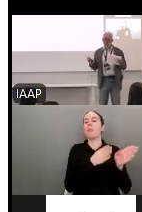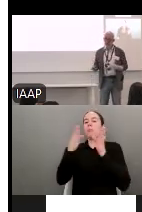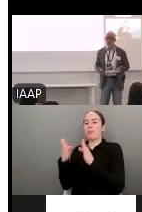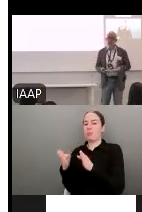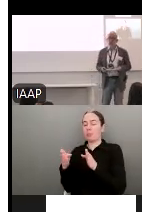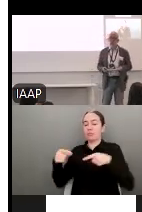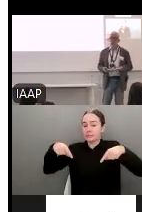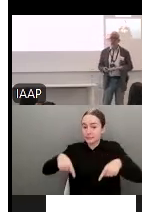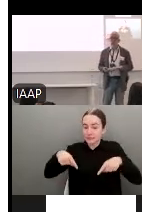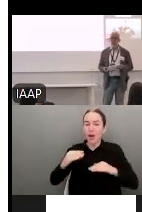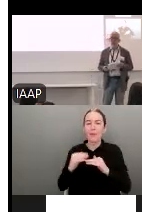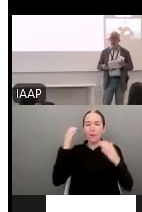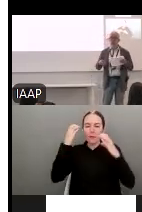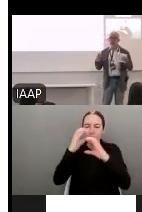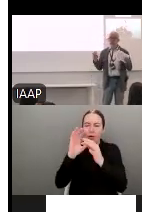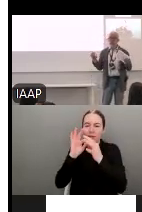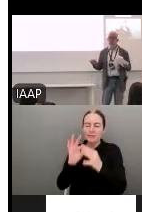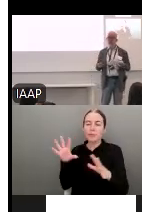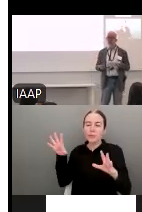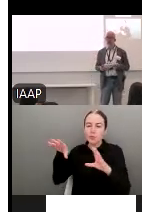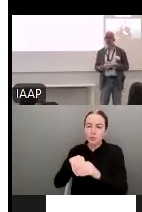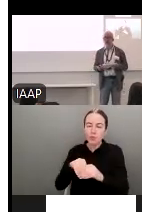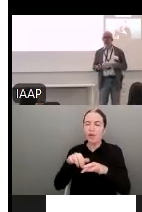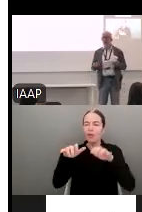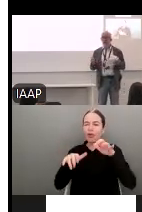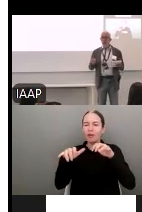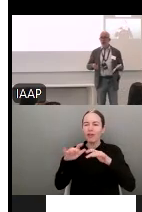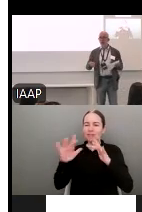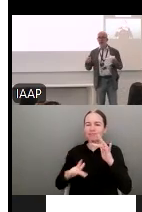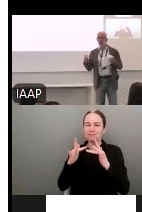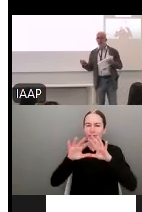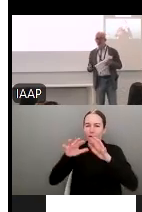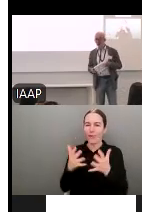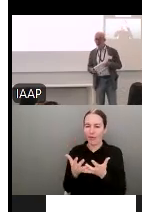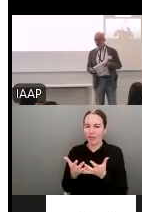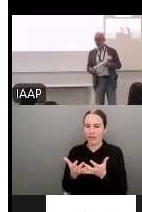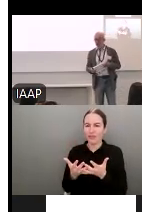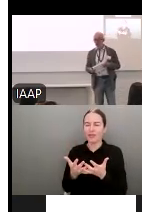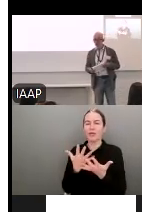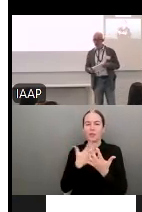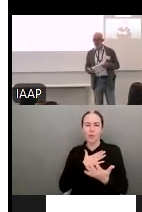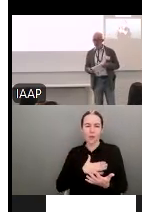digital inclusion, but, identifying various measures for inclusion.